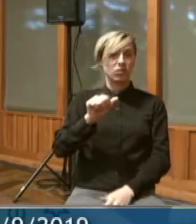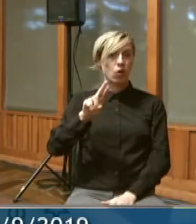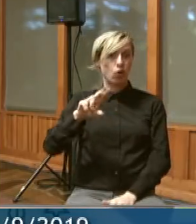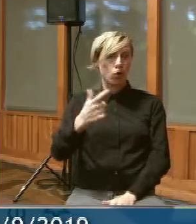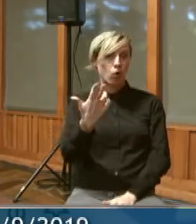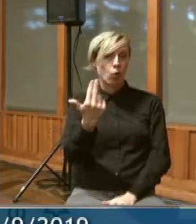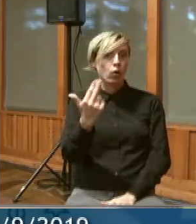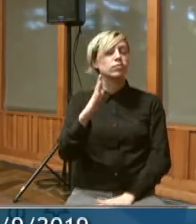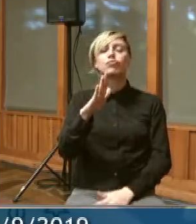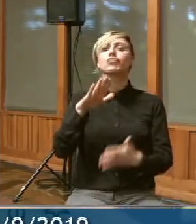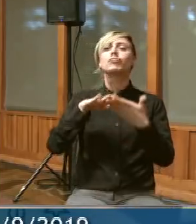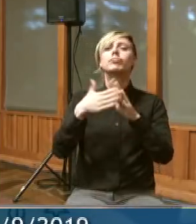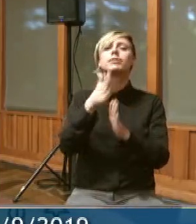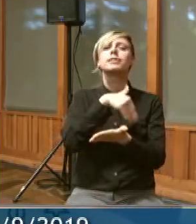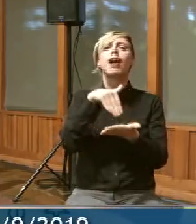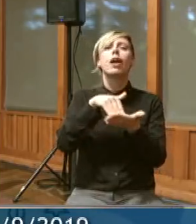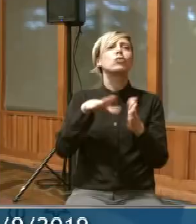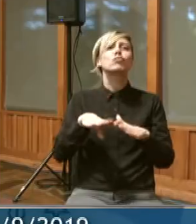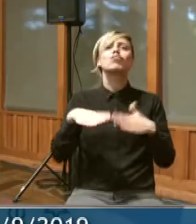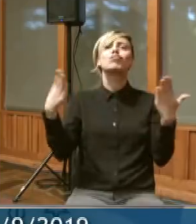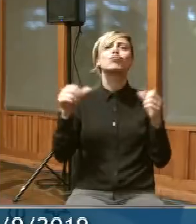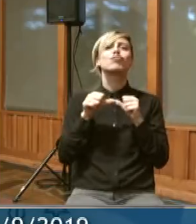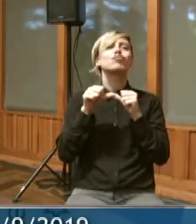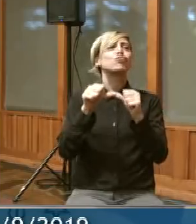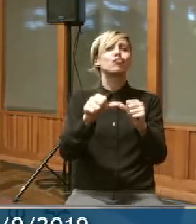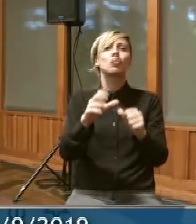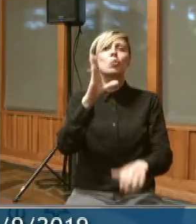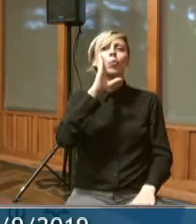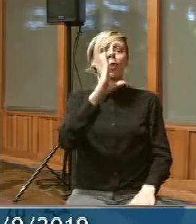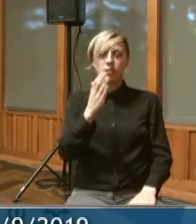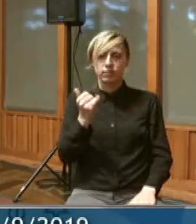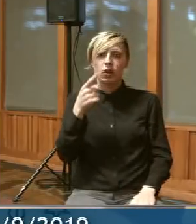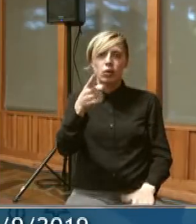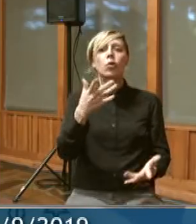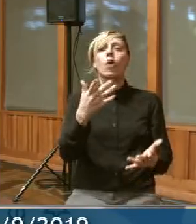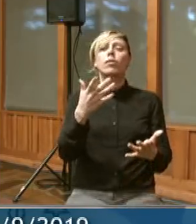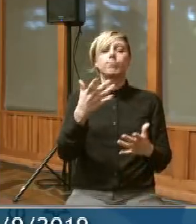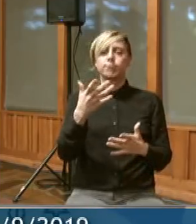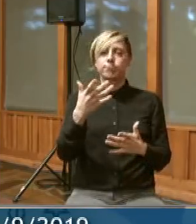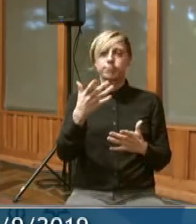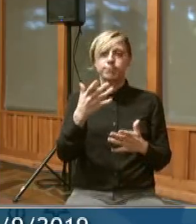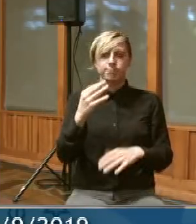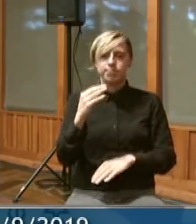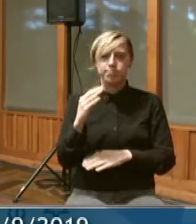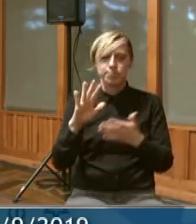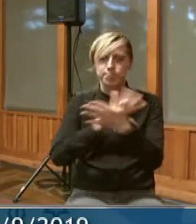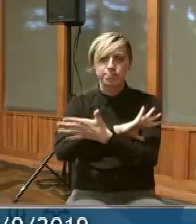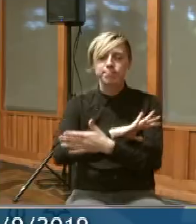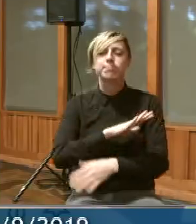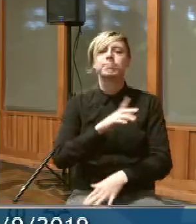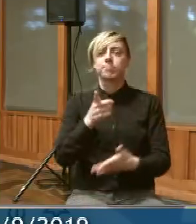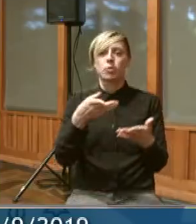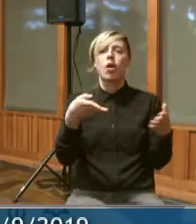FIRST IT'S THE MAYOR, THAT WE WERE COUNTING ON YOU BEING GOOD TO WHAT YOU SAID TO US LAST YEAR THAT YOU WOULD NOT CLOSE THE